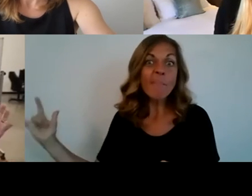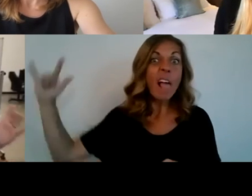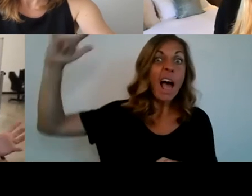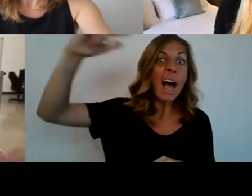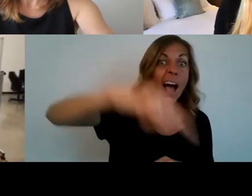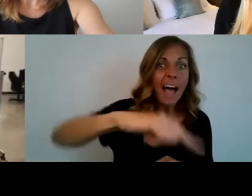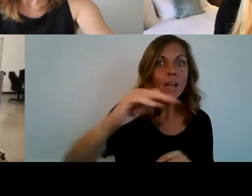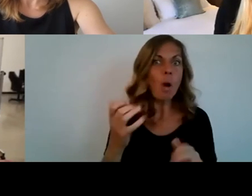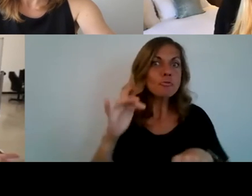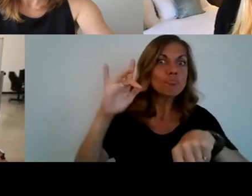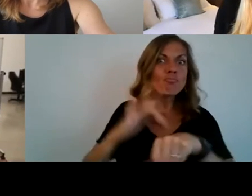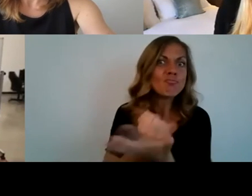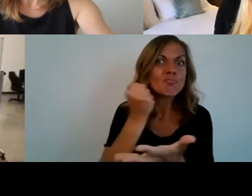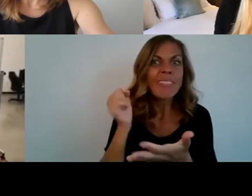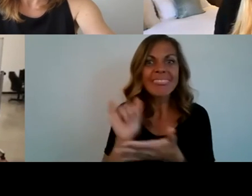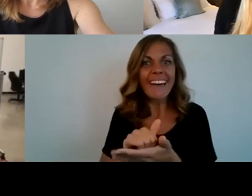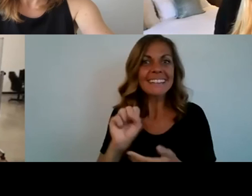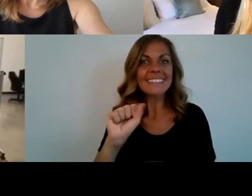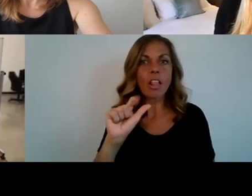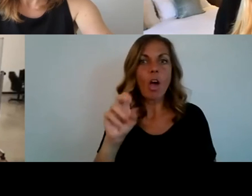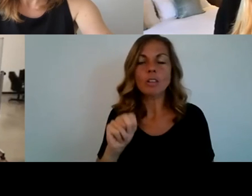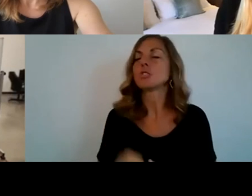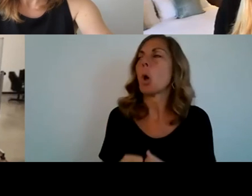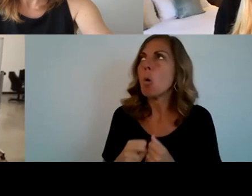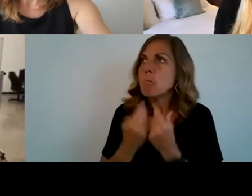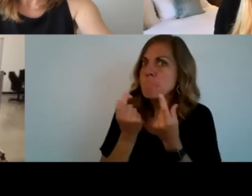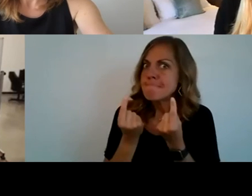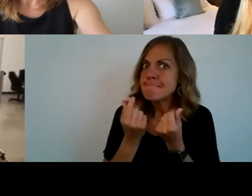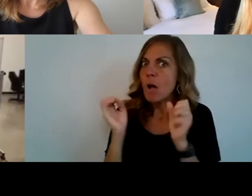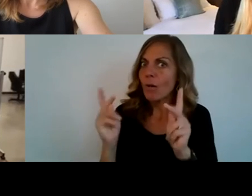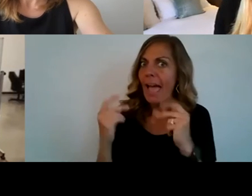to visit the salon in San Francisco. all right. What do I do? I have enough inventory to put